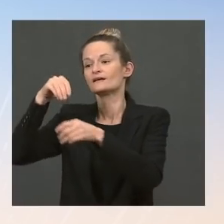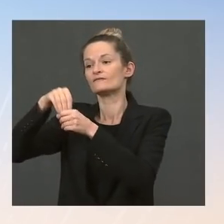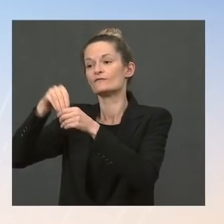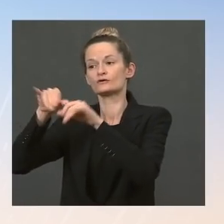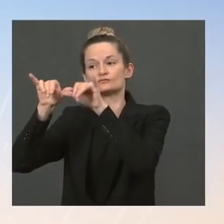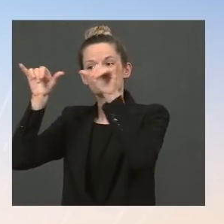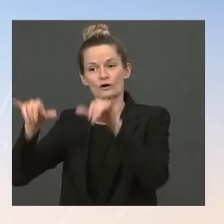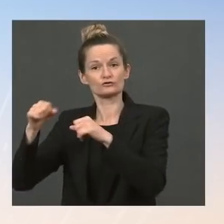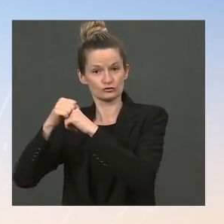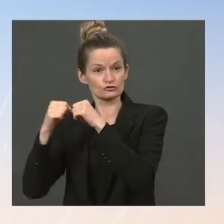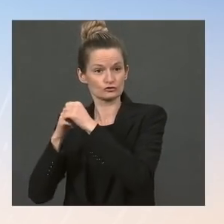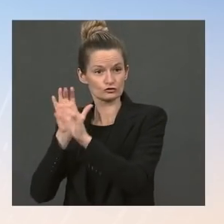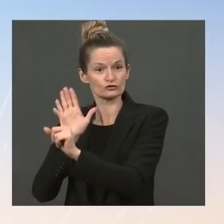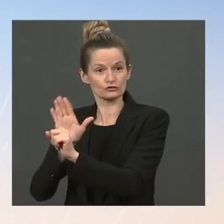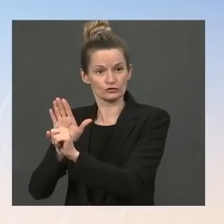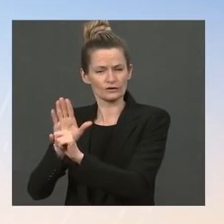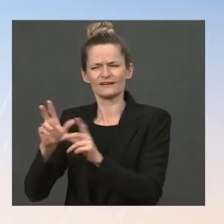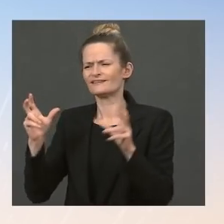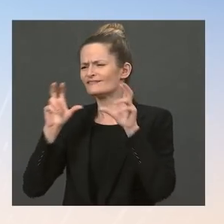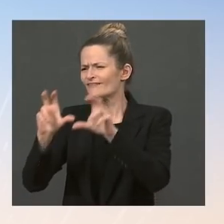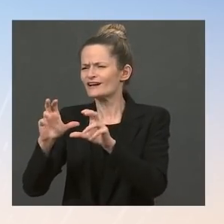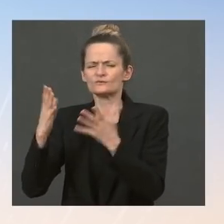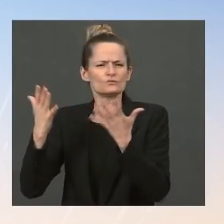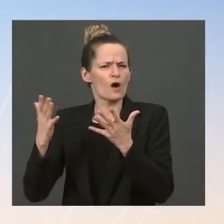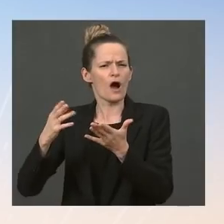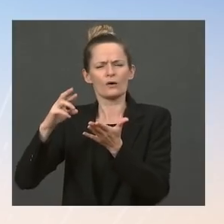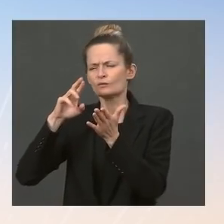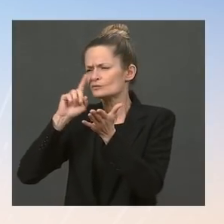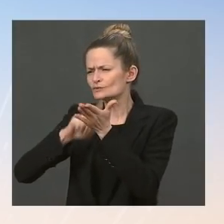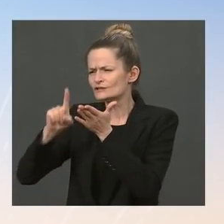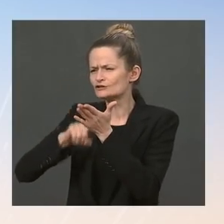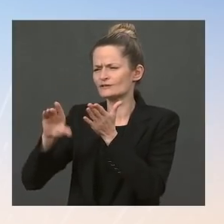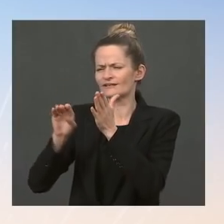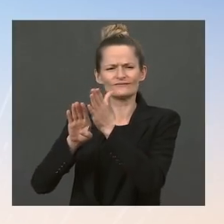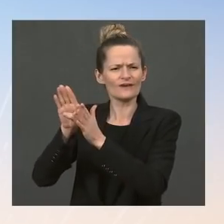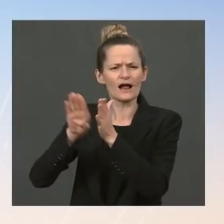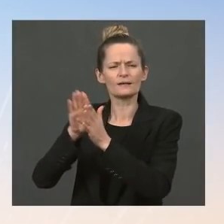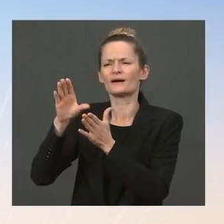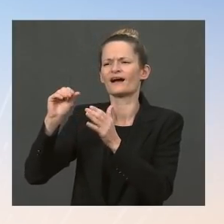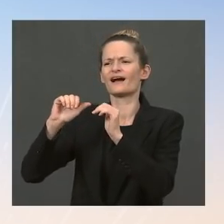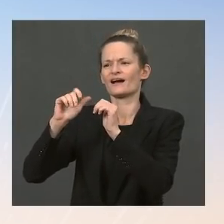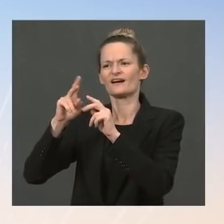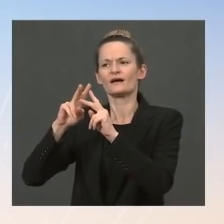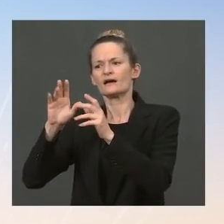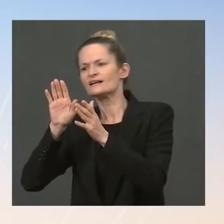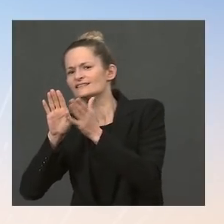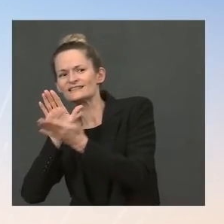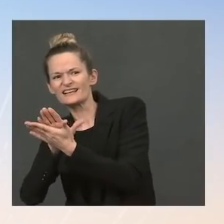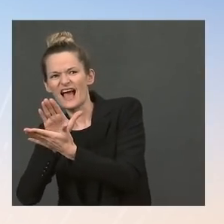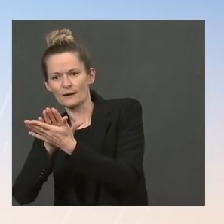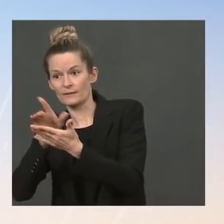and more, which will reduce families' costs." Importantly, these distinguished economists echo the President's case that the infrastructure deal